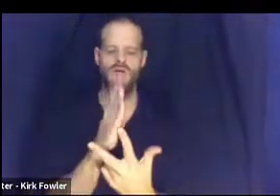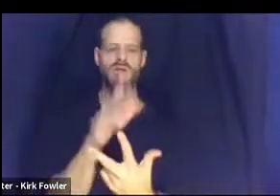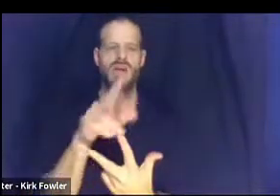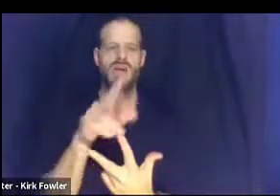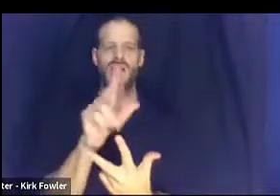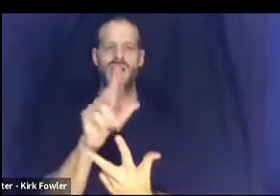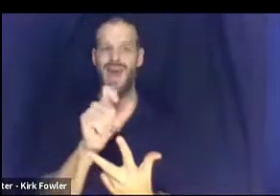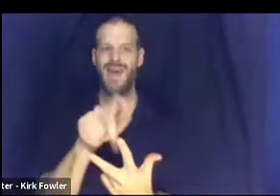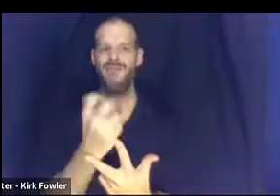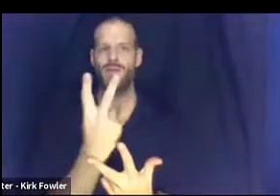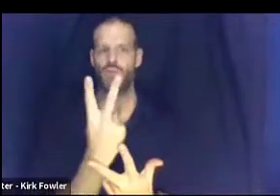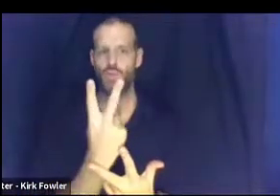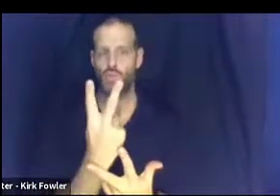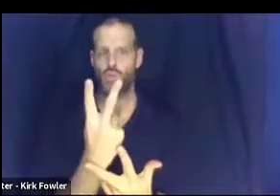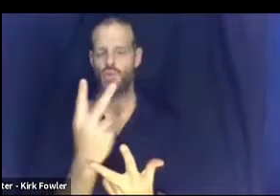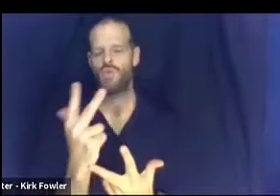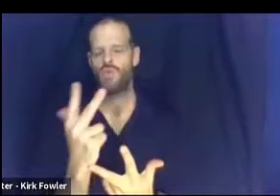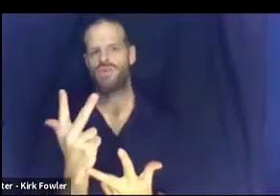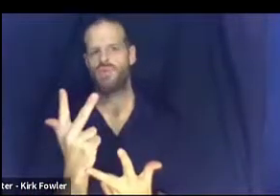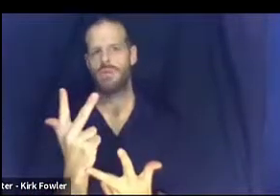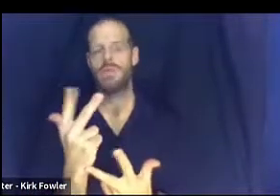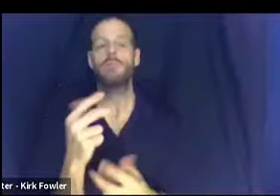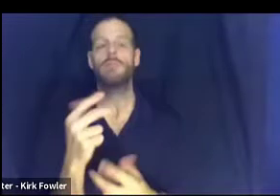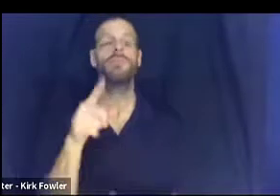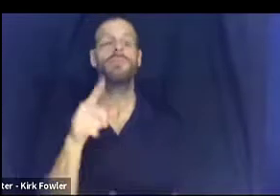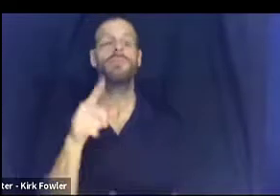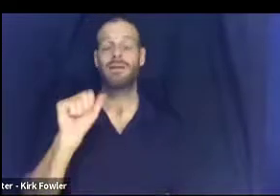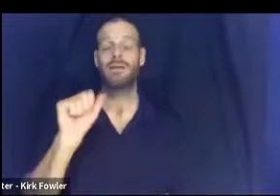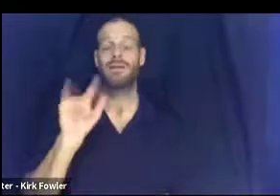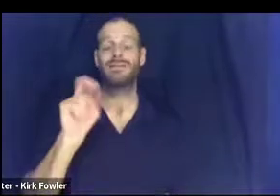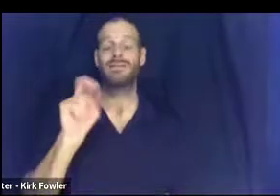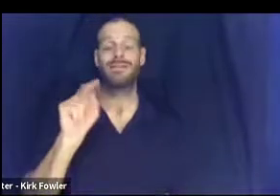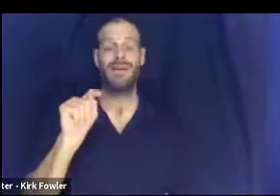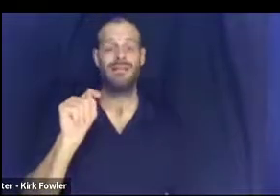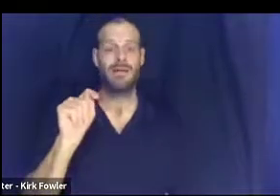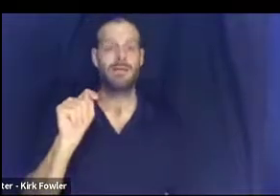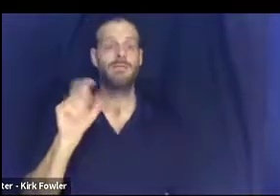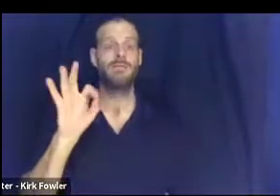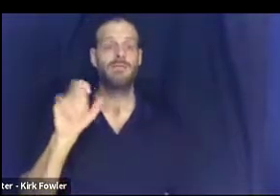the salient feature is the unique part of a symbol or of anything,